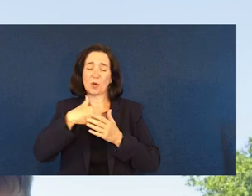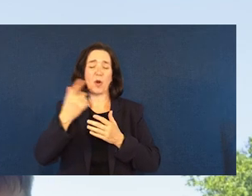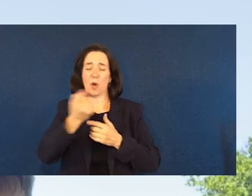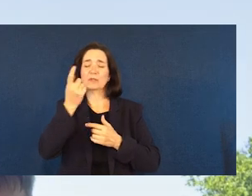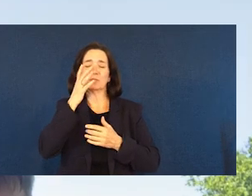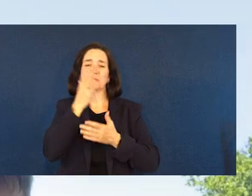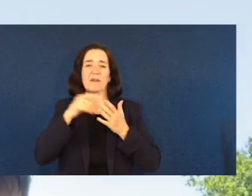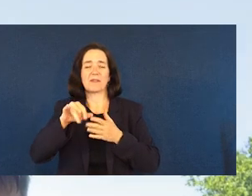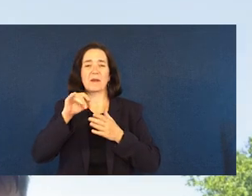Go Bucs!